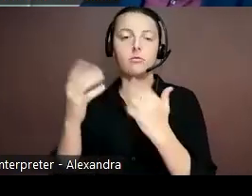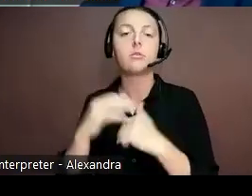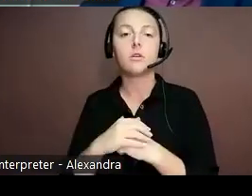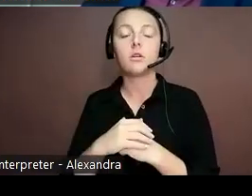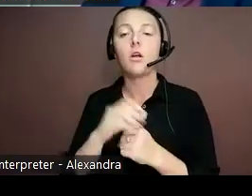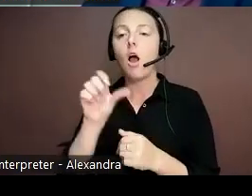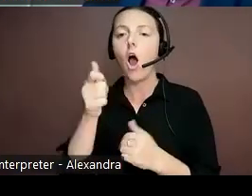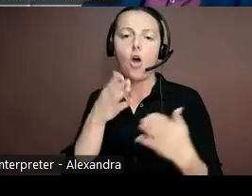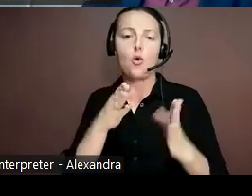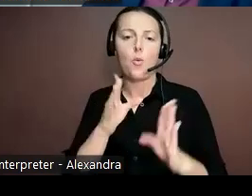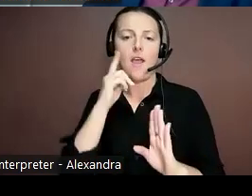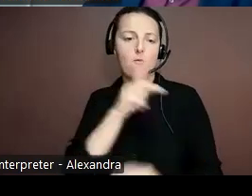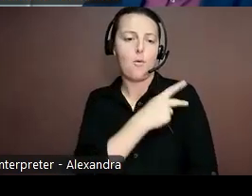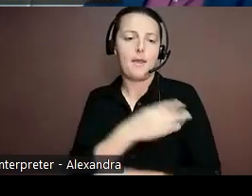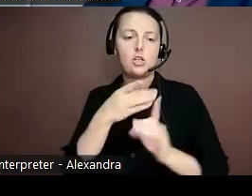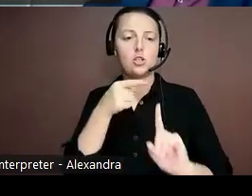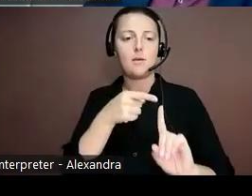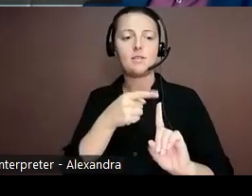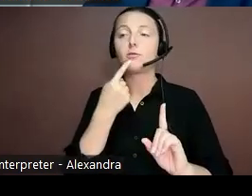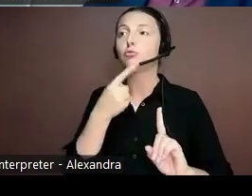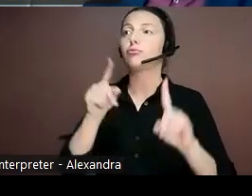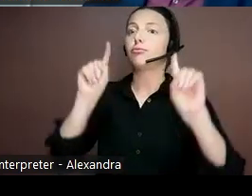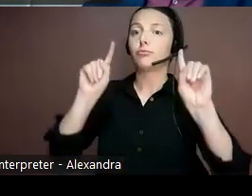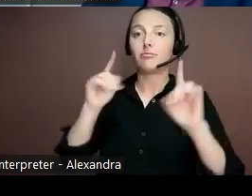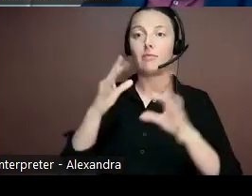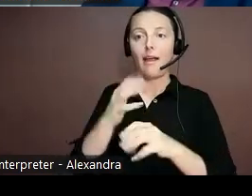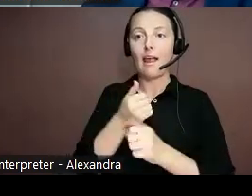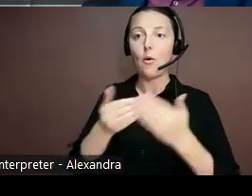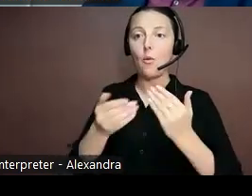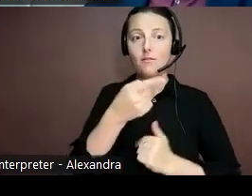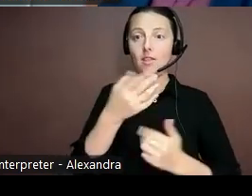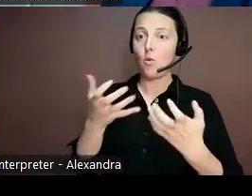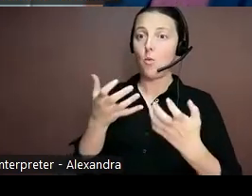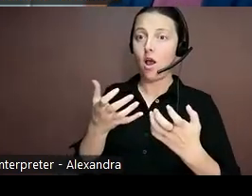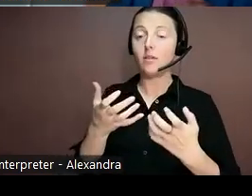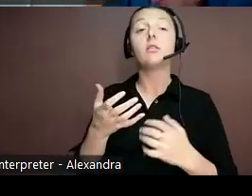they want that's more much more adaptive uh and much more conducive to the treatment mill